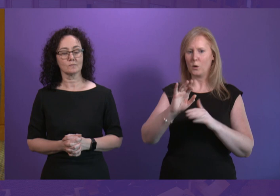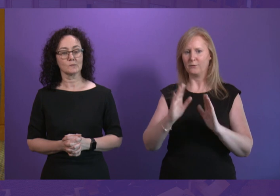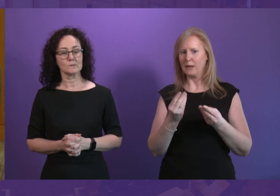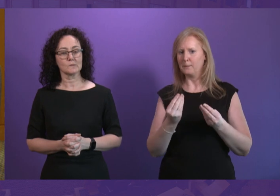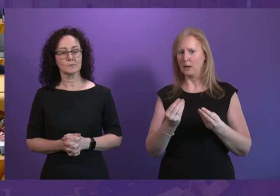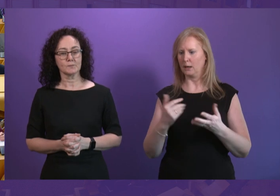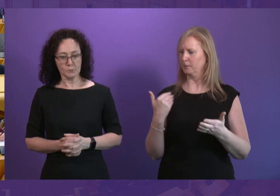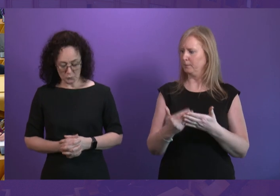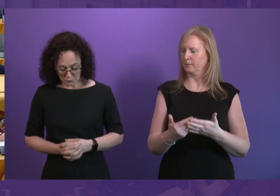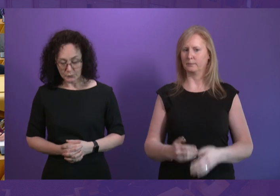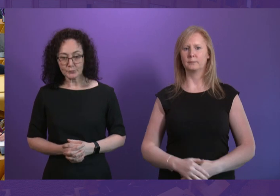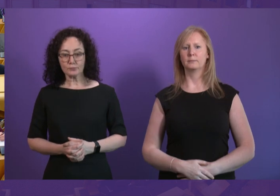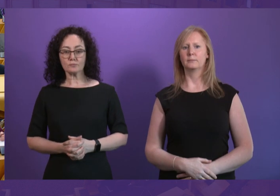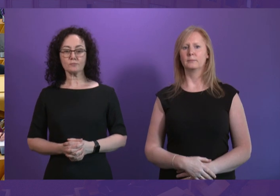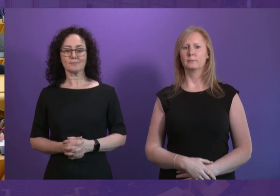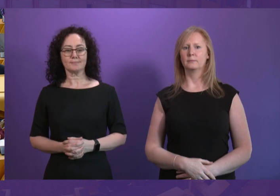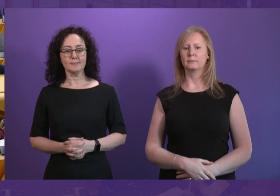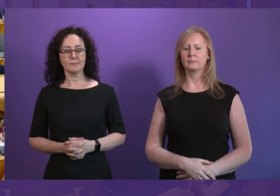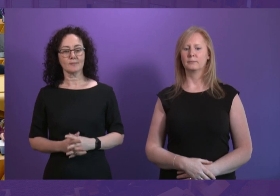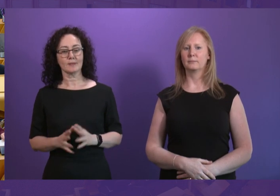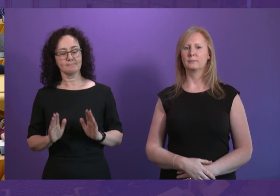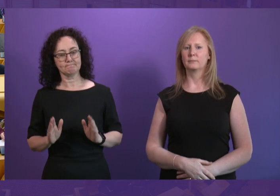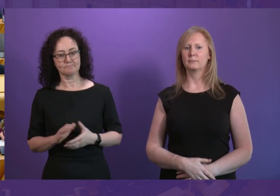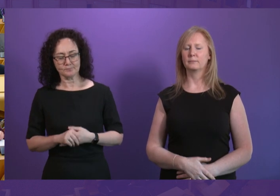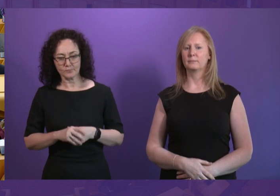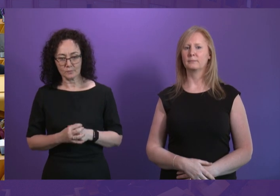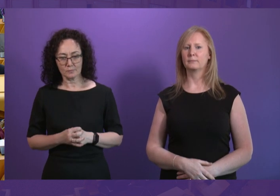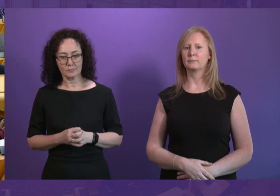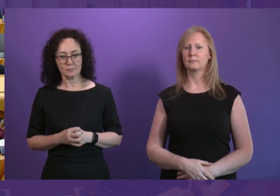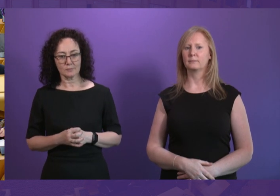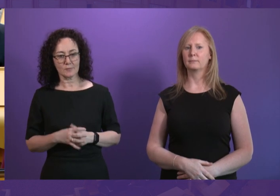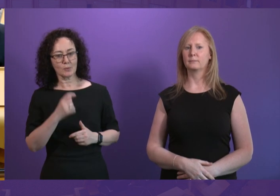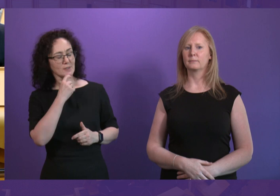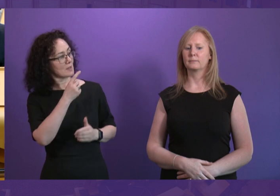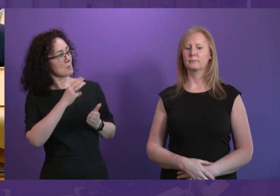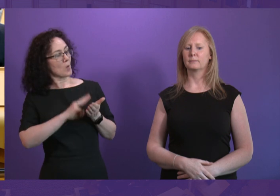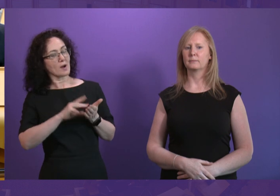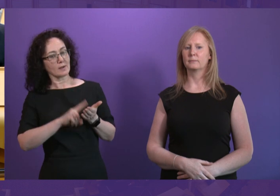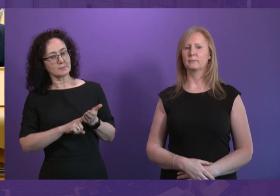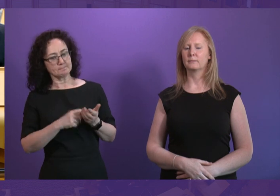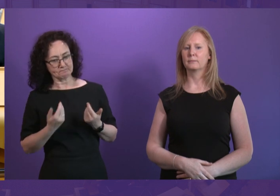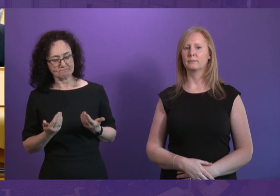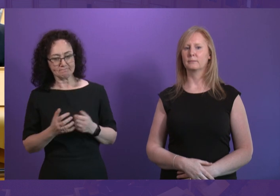The First Minister (Nicola Sturgeon): First, I understand the sentiment behind Monica